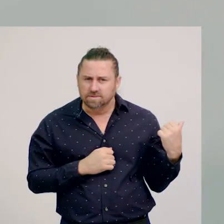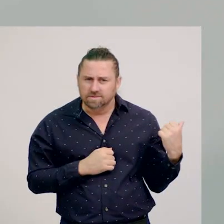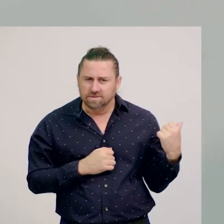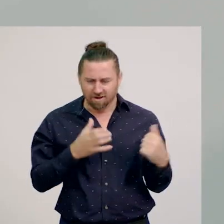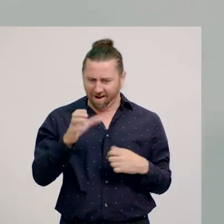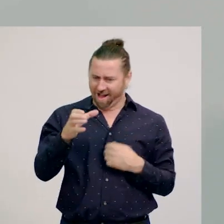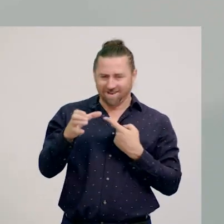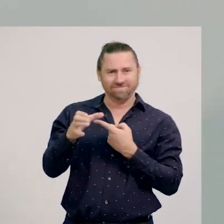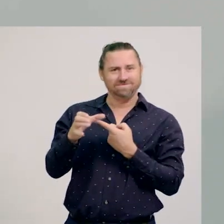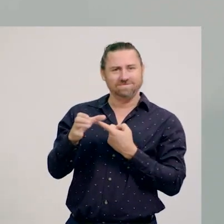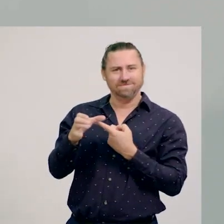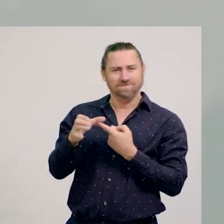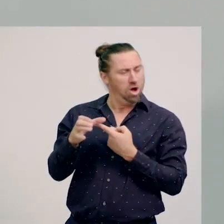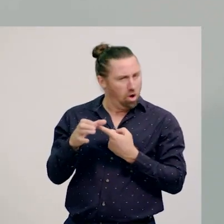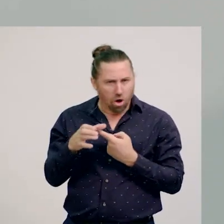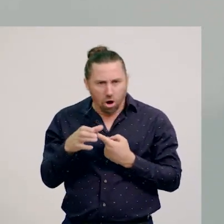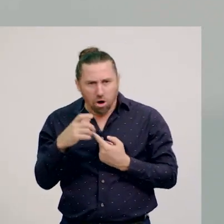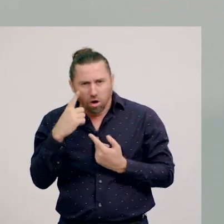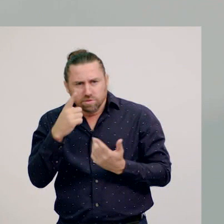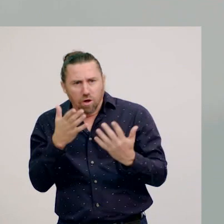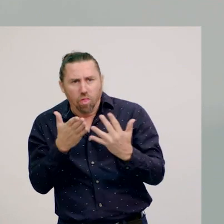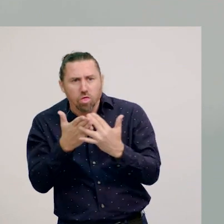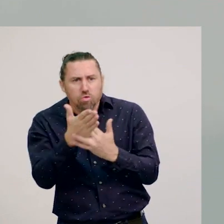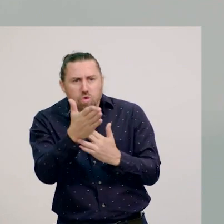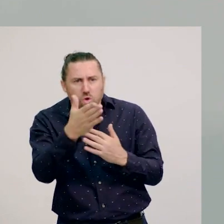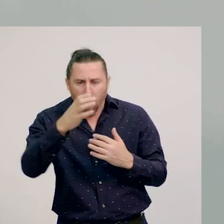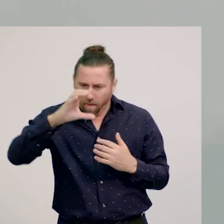So, glass is transparent. We can see through it.